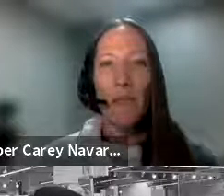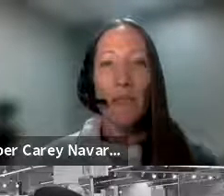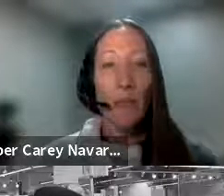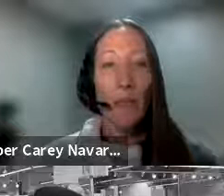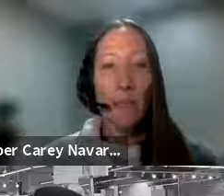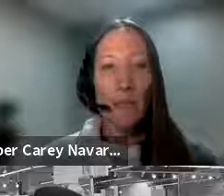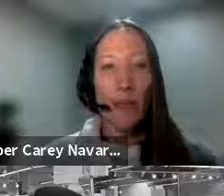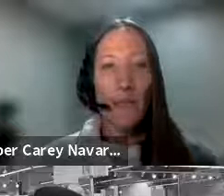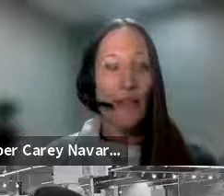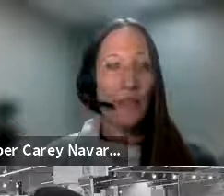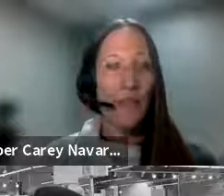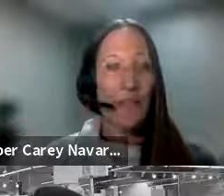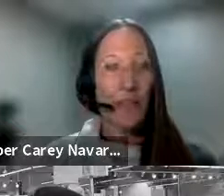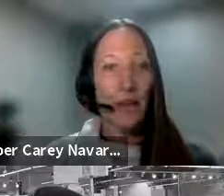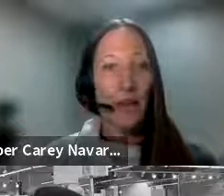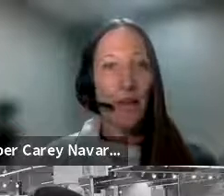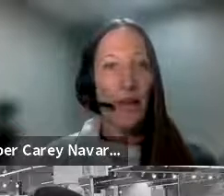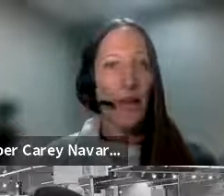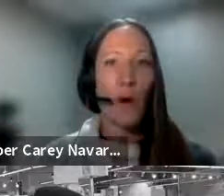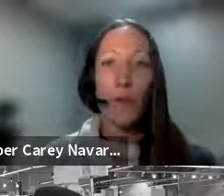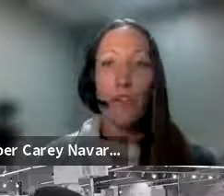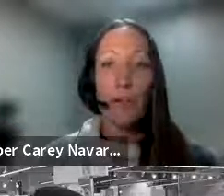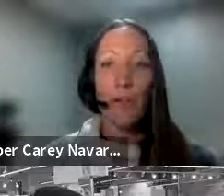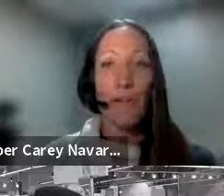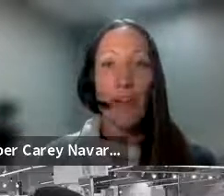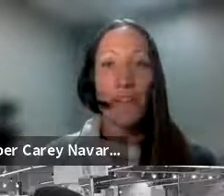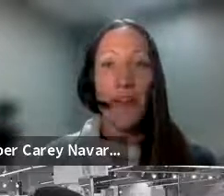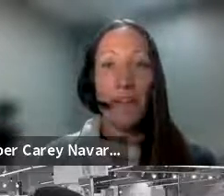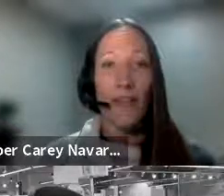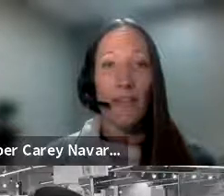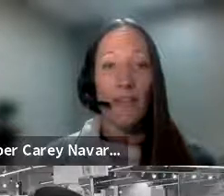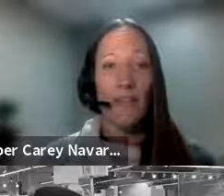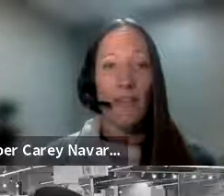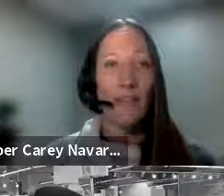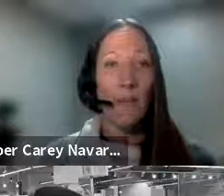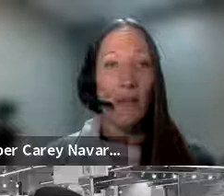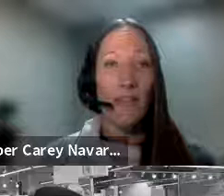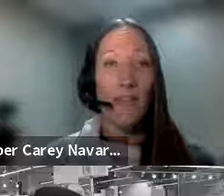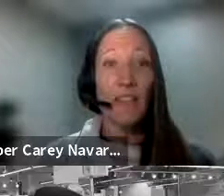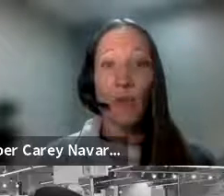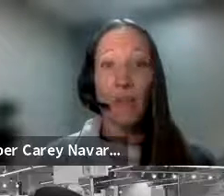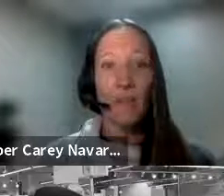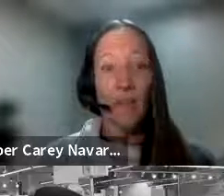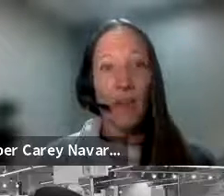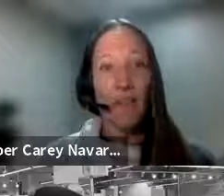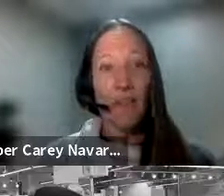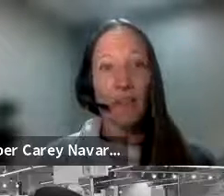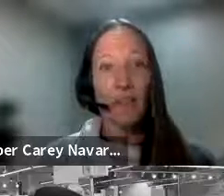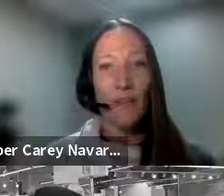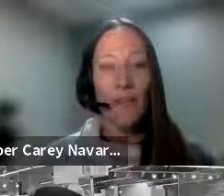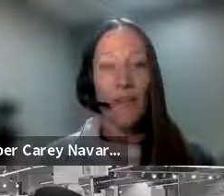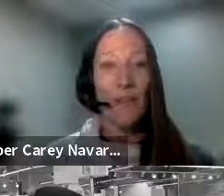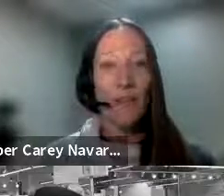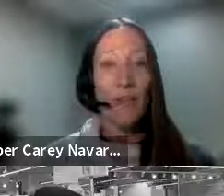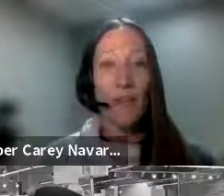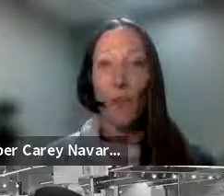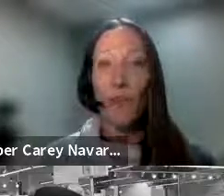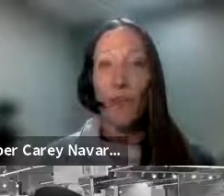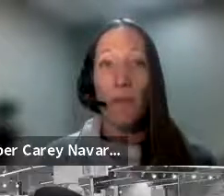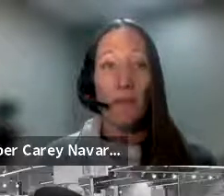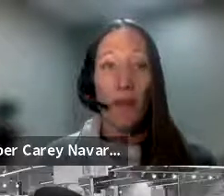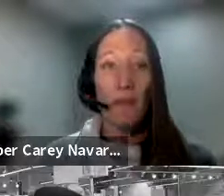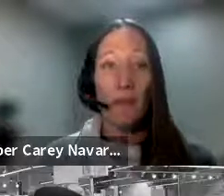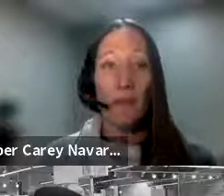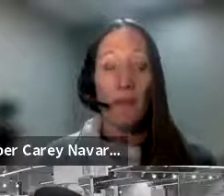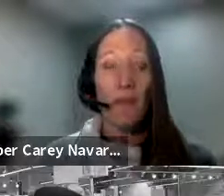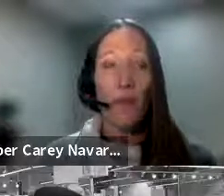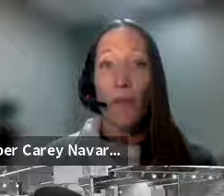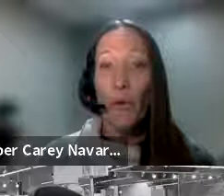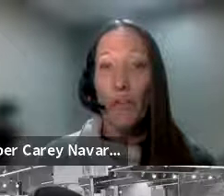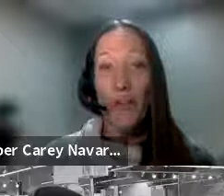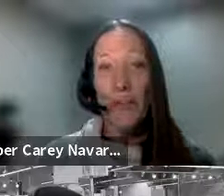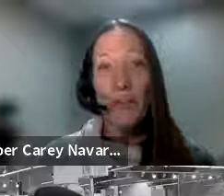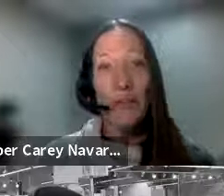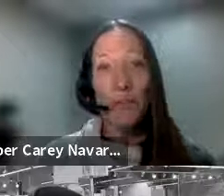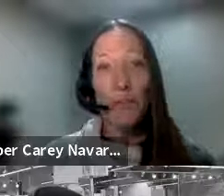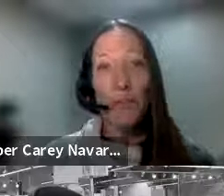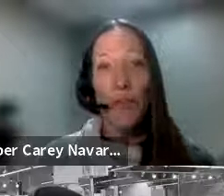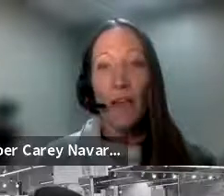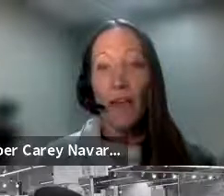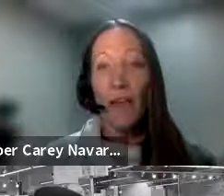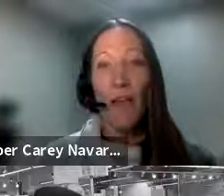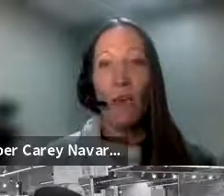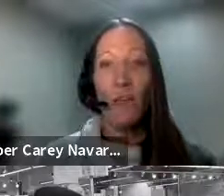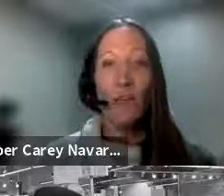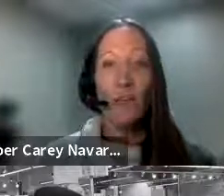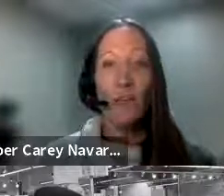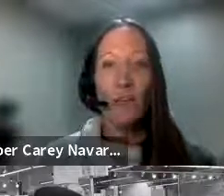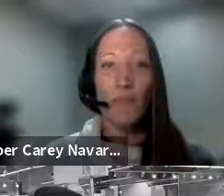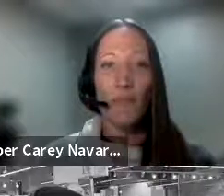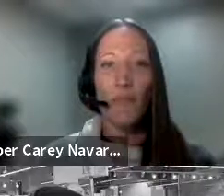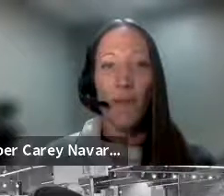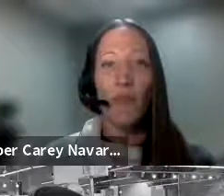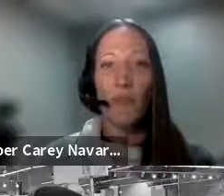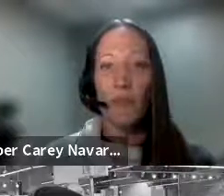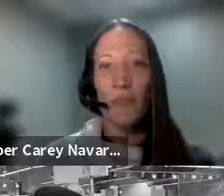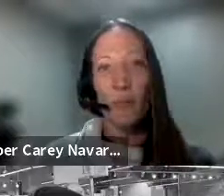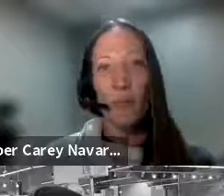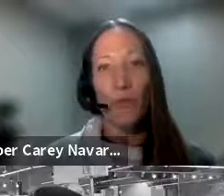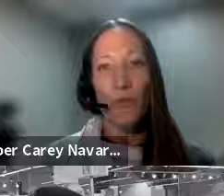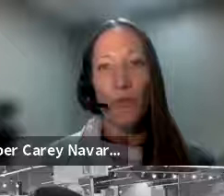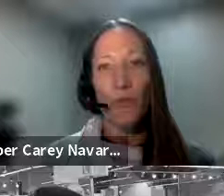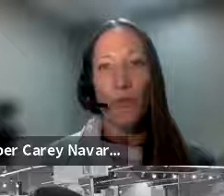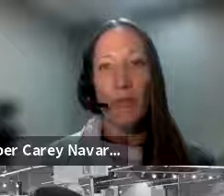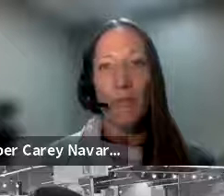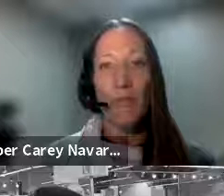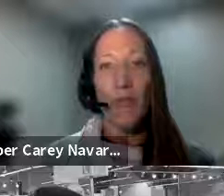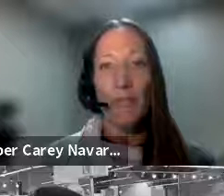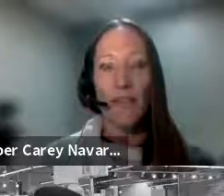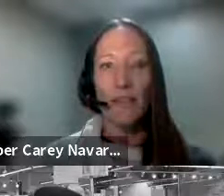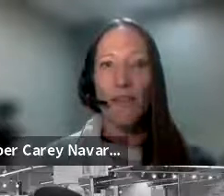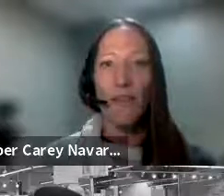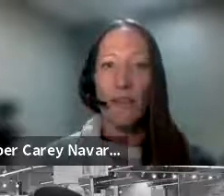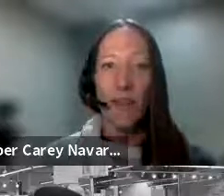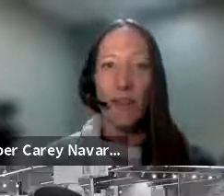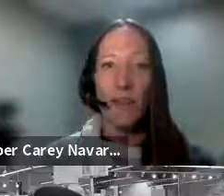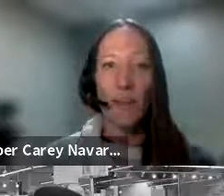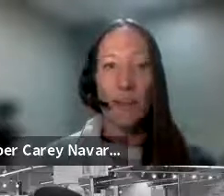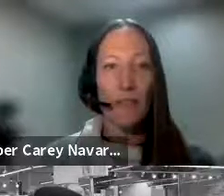Amber Carey Navarrete (Easterseals): Today, we will discuss, as you can see here partnerships for vaccine access the benefits and risks of the vaccine the tears, and what they mean for us post vaccine symptoms and again how alternative services can be used to support those who choose to get the vaccine next slide please.